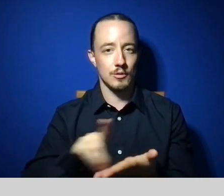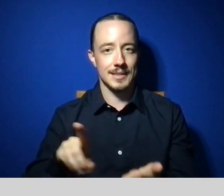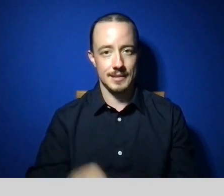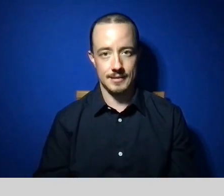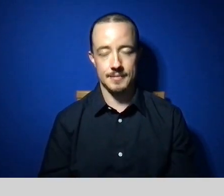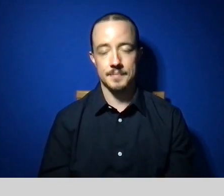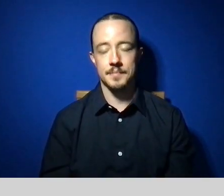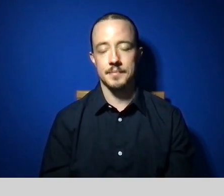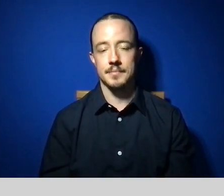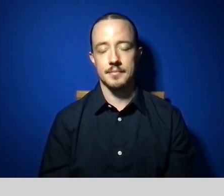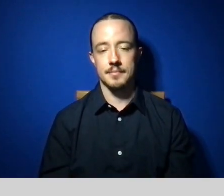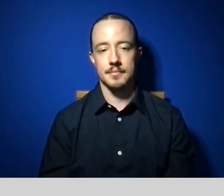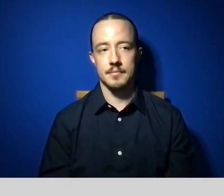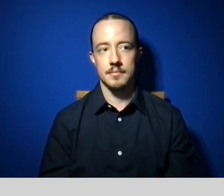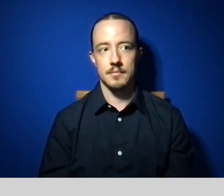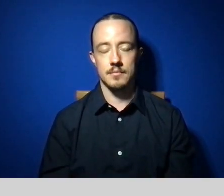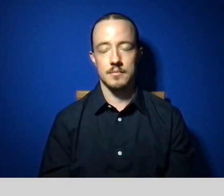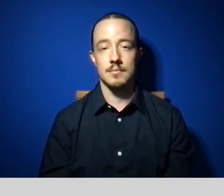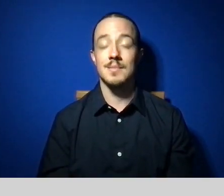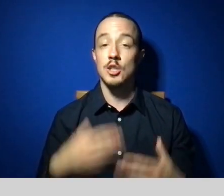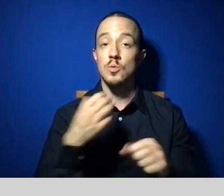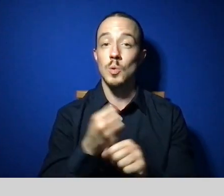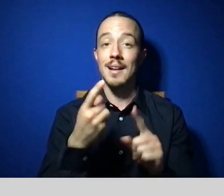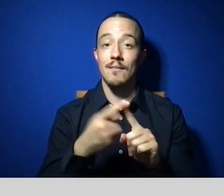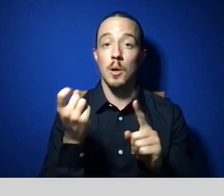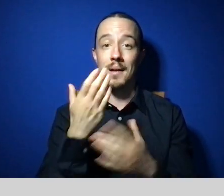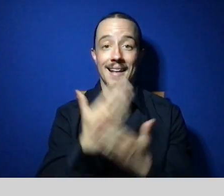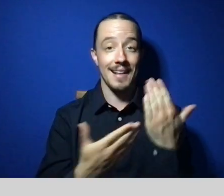I'm going to copy that from a project I worked on recently,